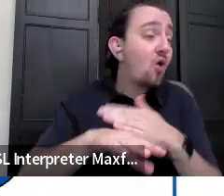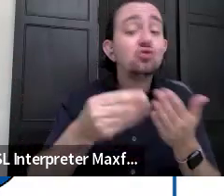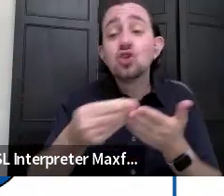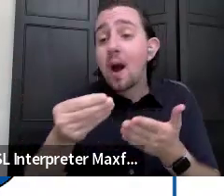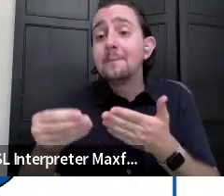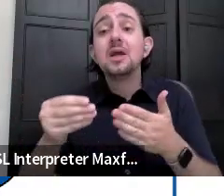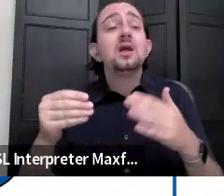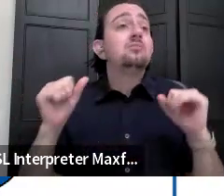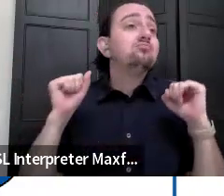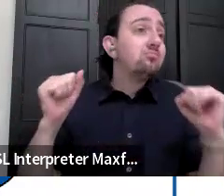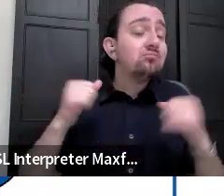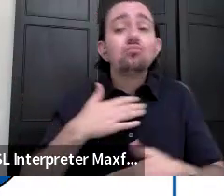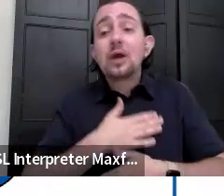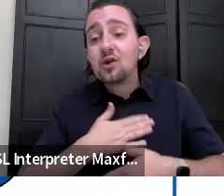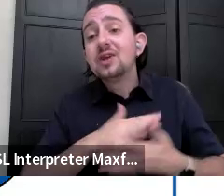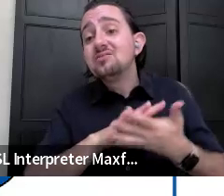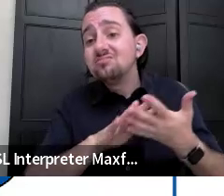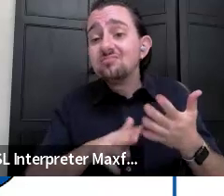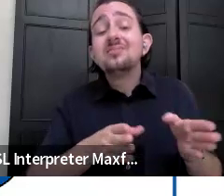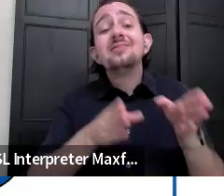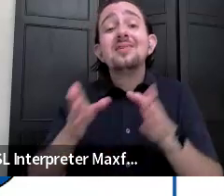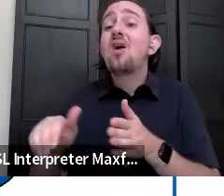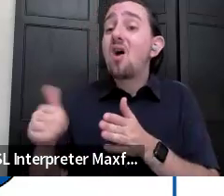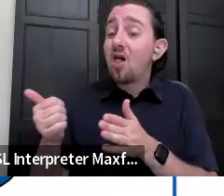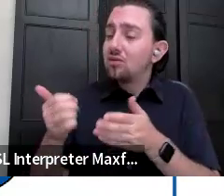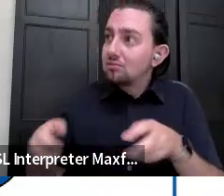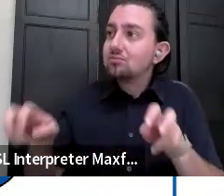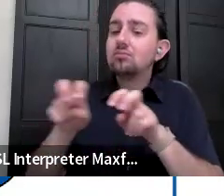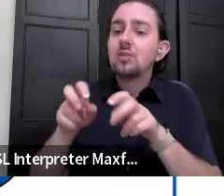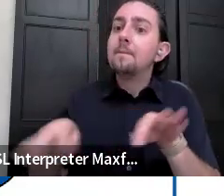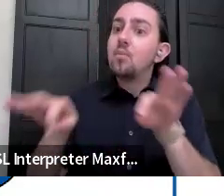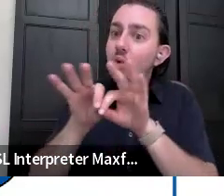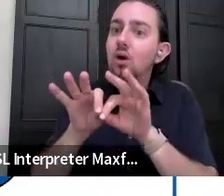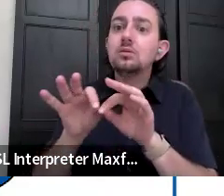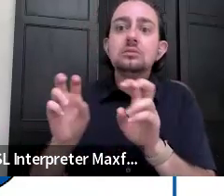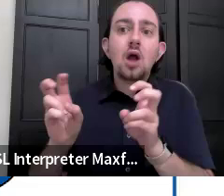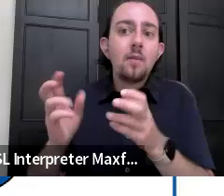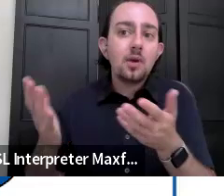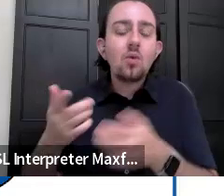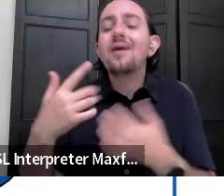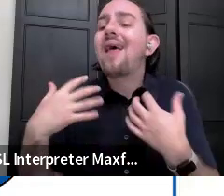There's also lack of accessibility in healthcare. A lot of healthcare professionals are not trained